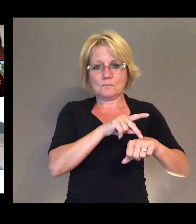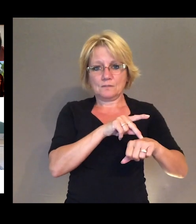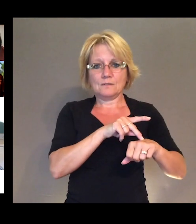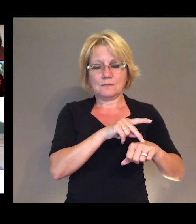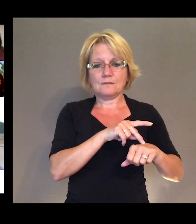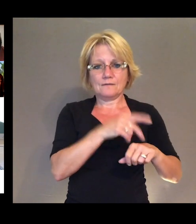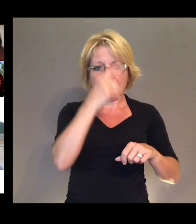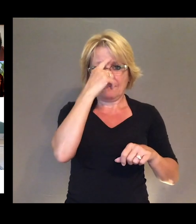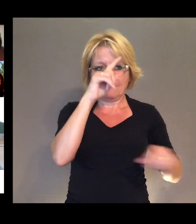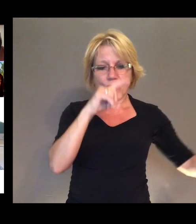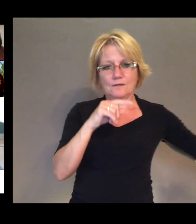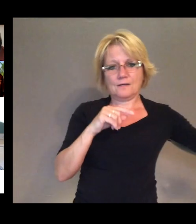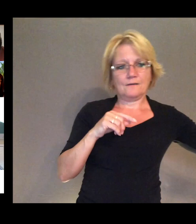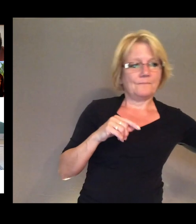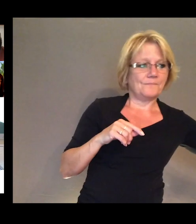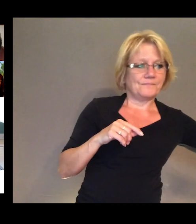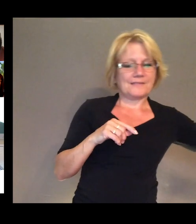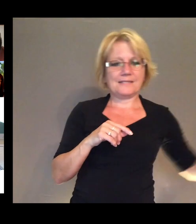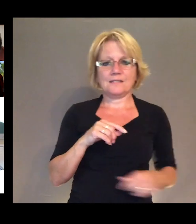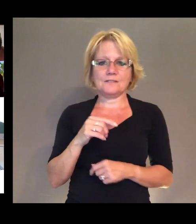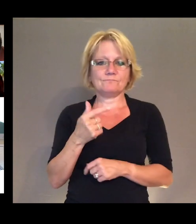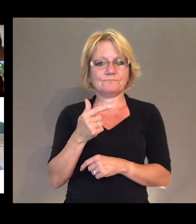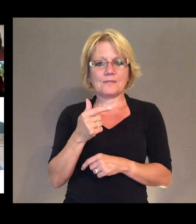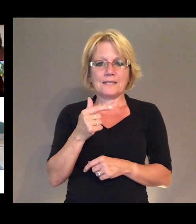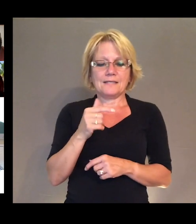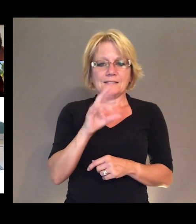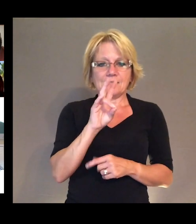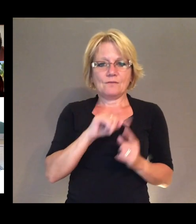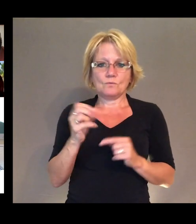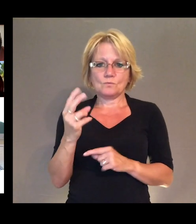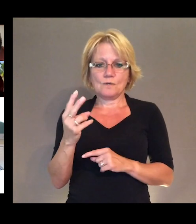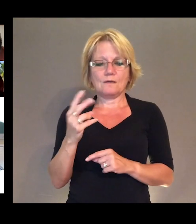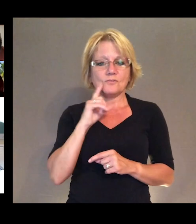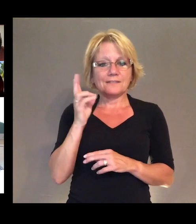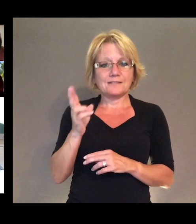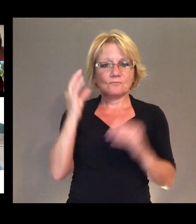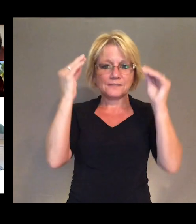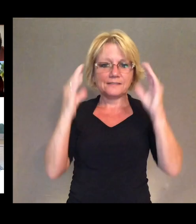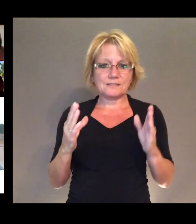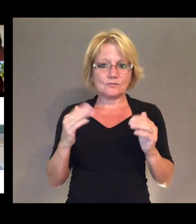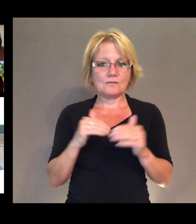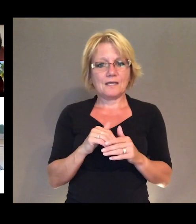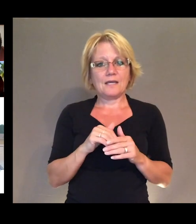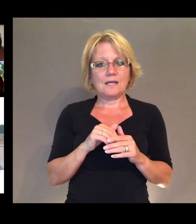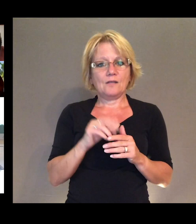for grades seven through 12, Heather is a history teacher at Greater New Bedford Regional Vocational-Technical High School. That's such a long name